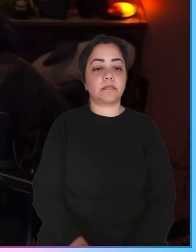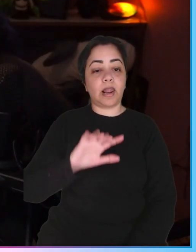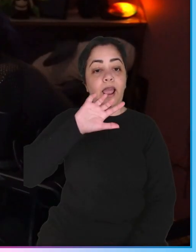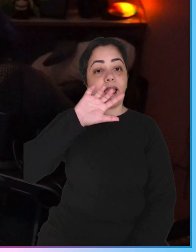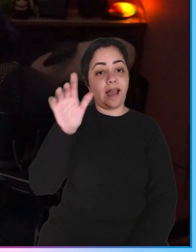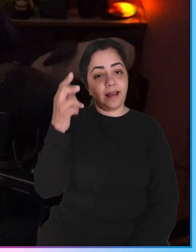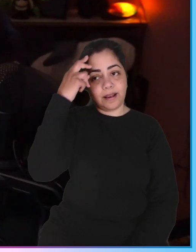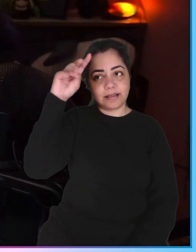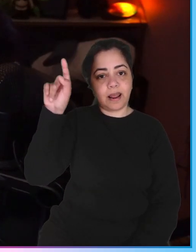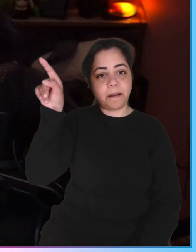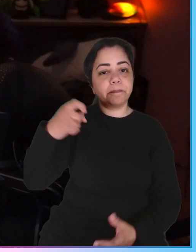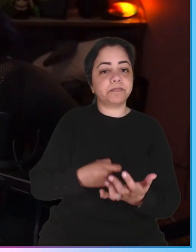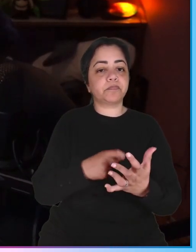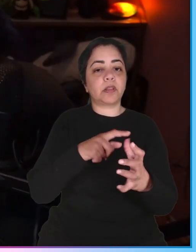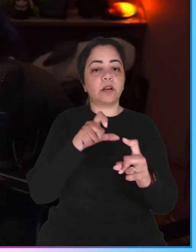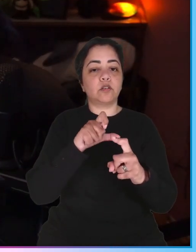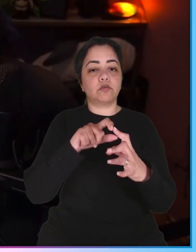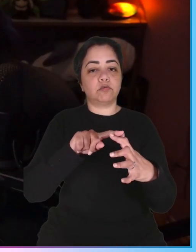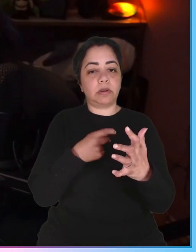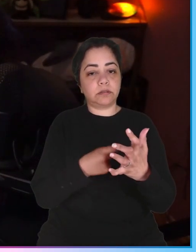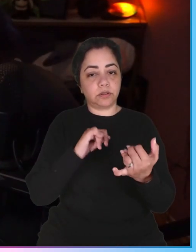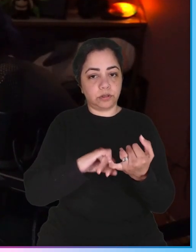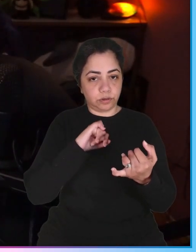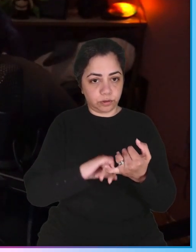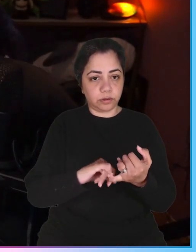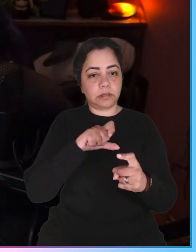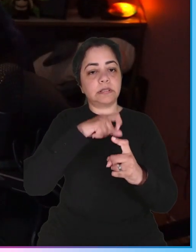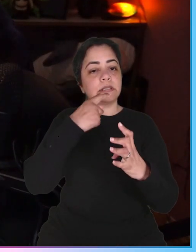[Radderss] Hi, I’m Radderss. I’m a disabled content creator and Twitch ambassador.